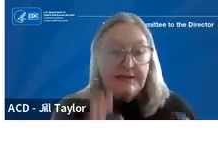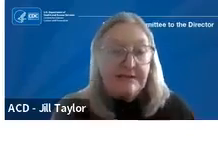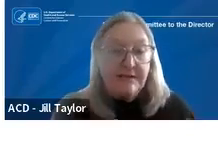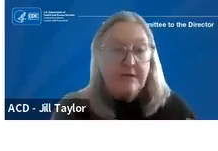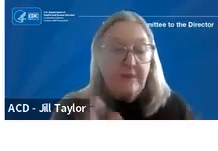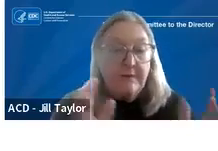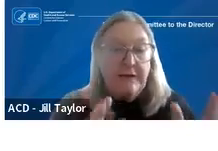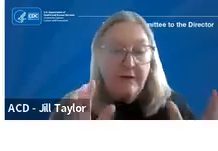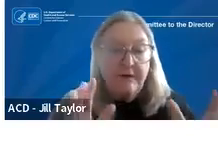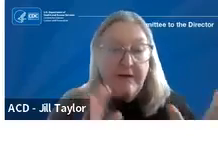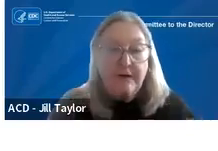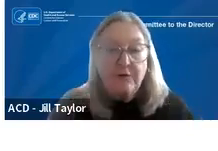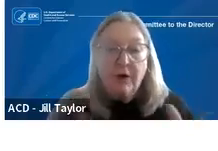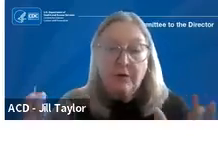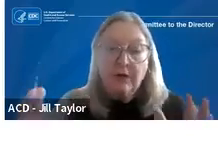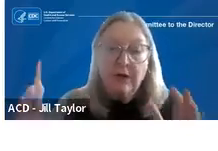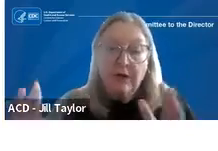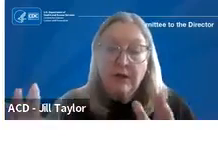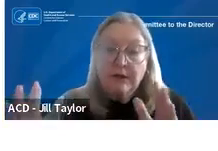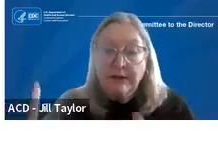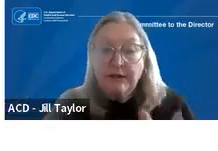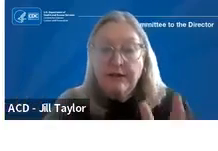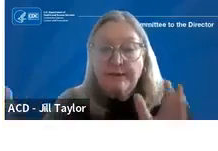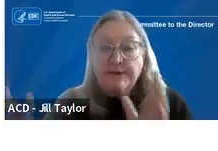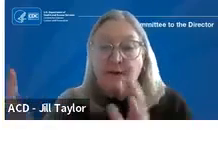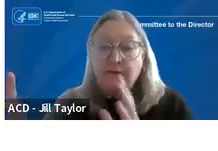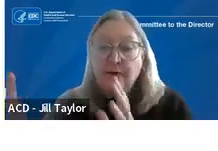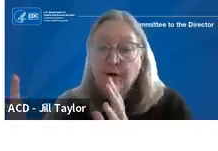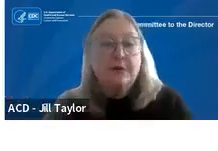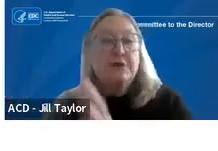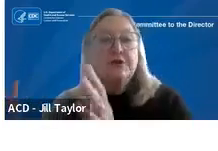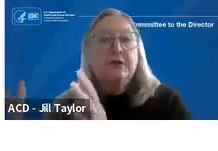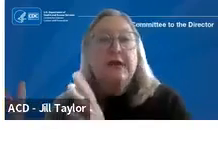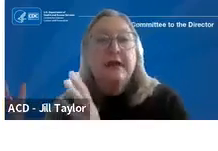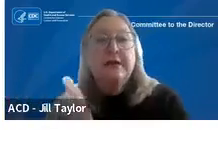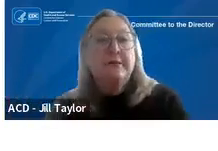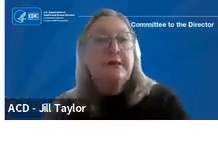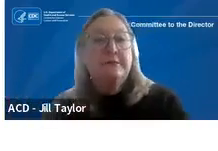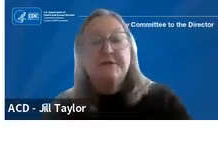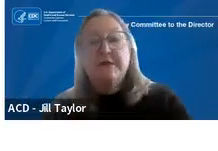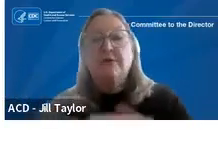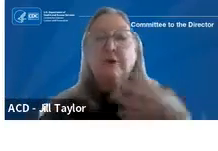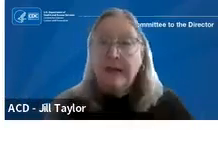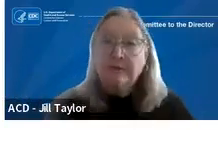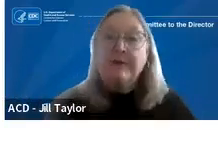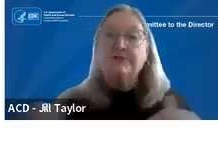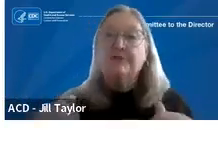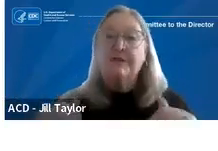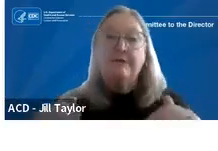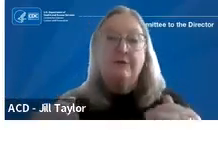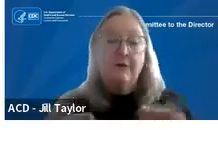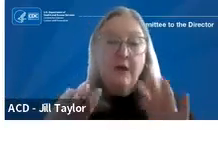CDC and public health have a role, clinical labs have a role, commercial and academic labs have a role, manufacturers have a role.